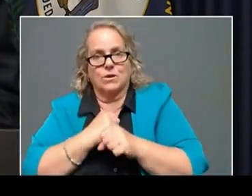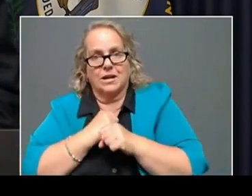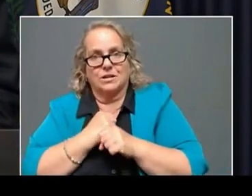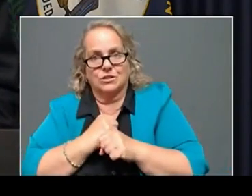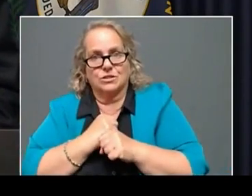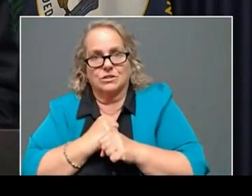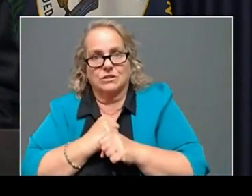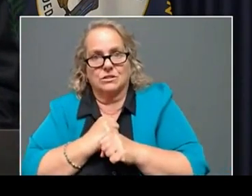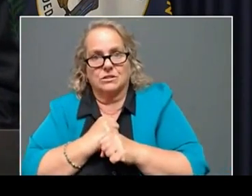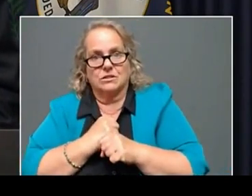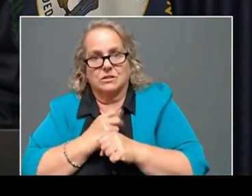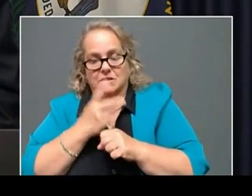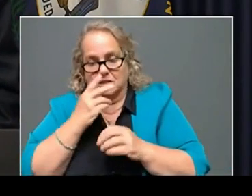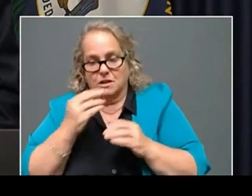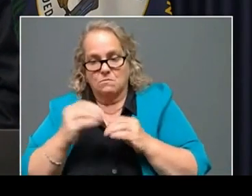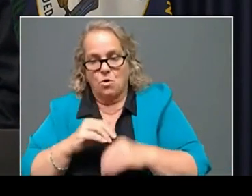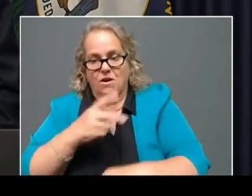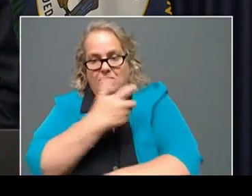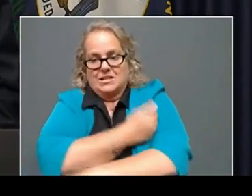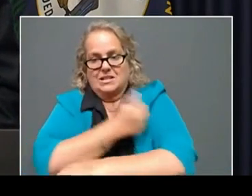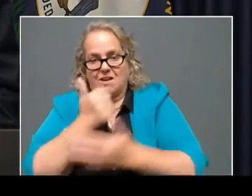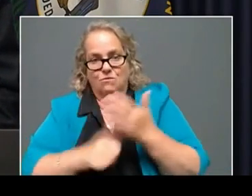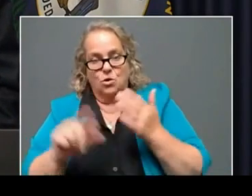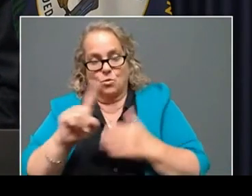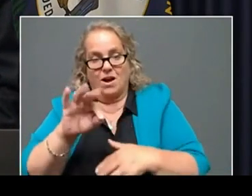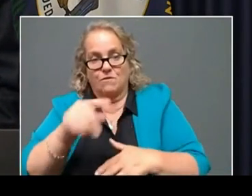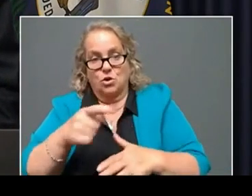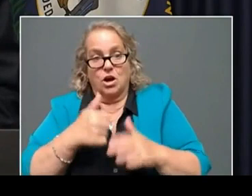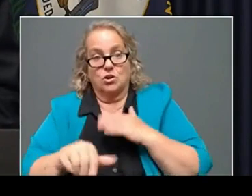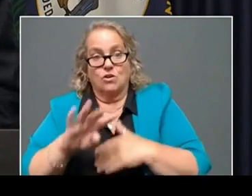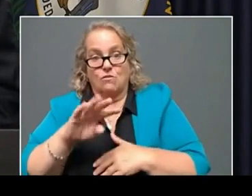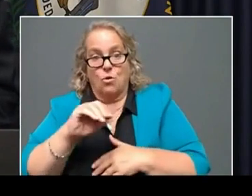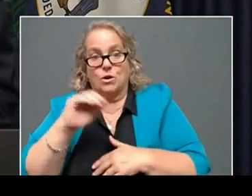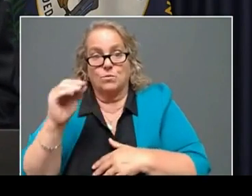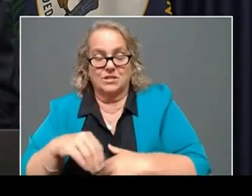vaccinations everywhere. If you're under 40% police and your county, make